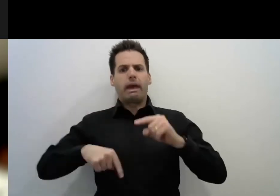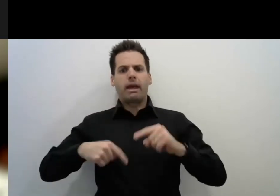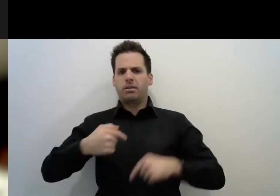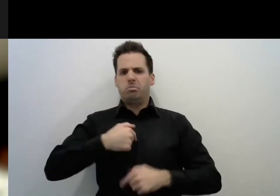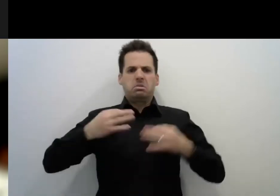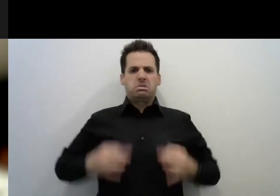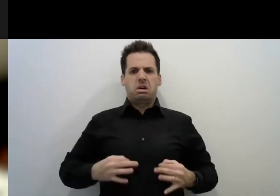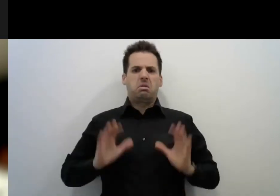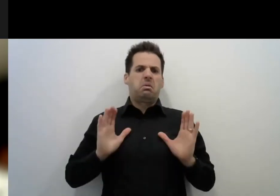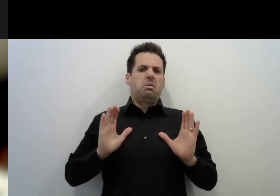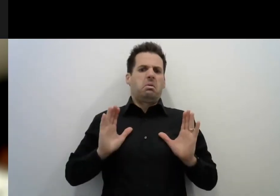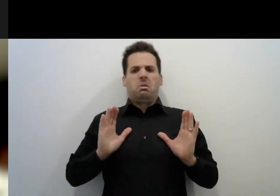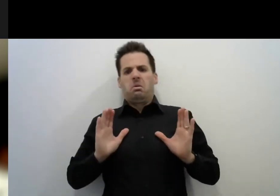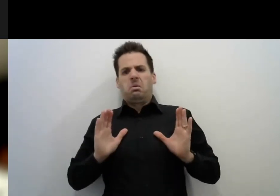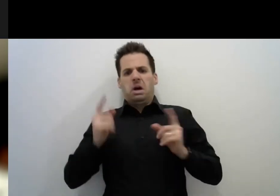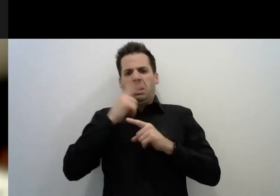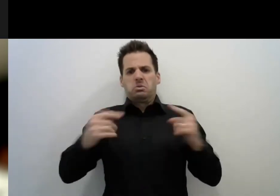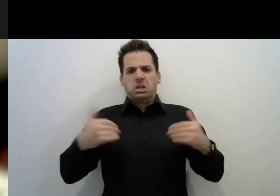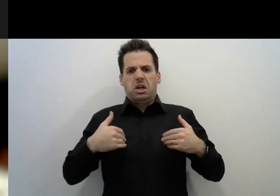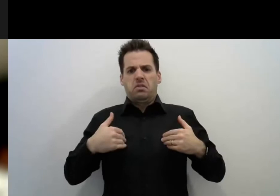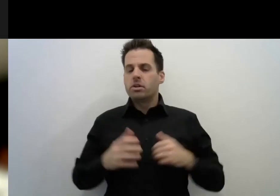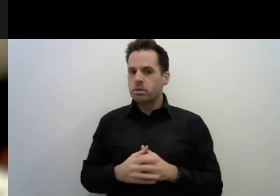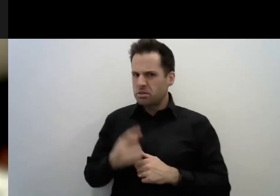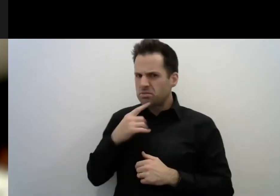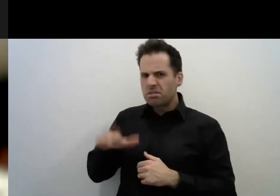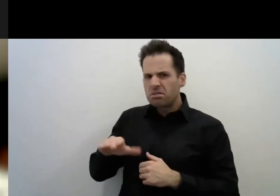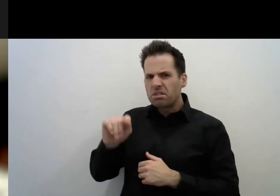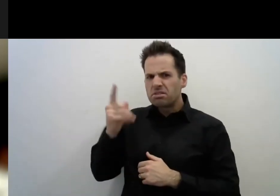taxi driver once told me that he had an allergy and i said how was it diagnosed and he said by his